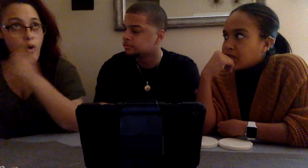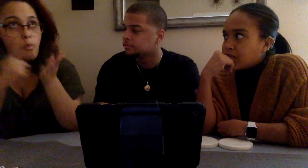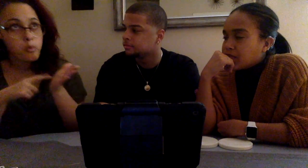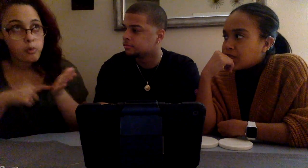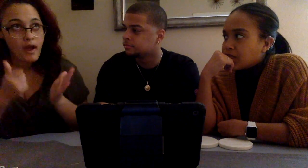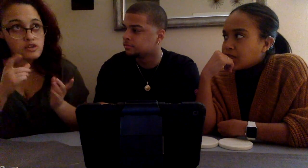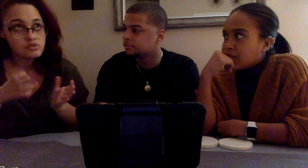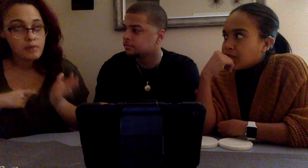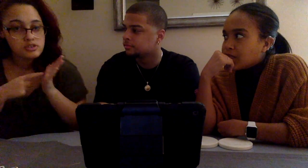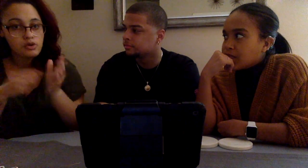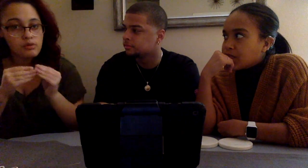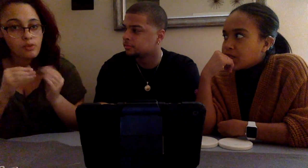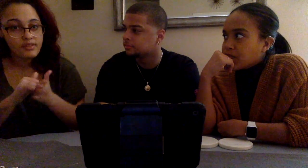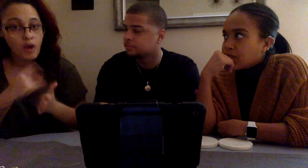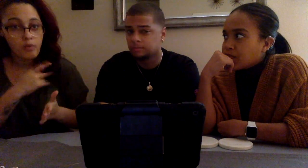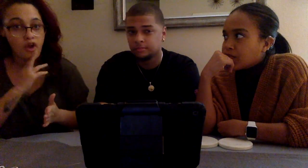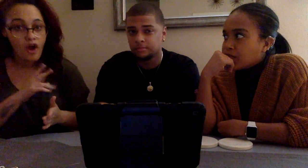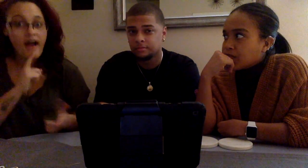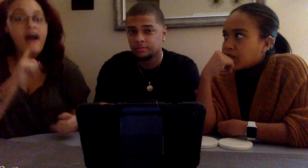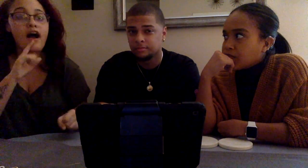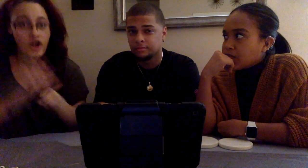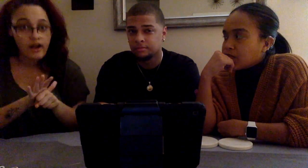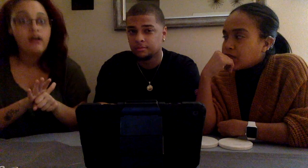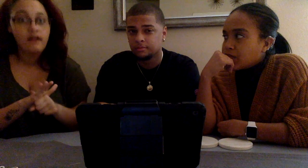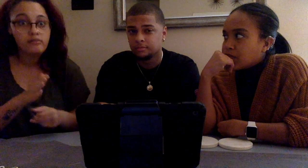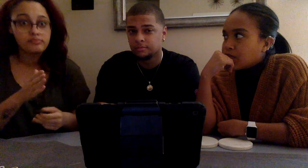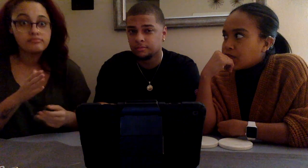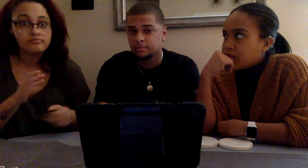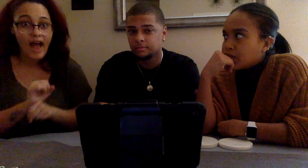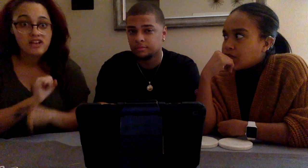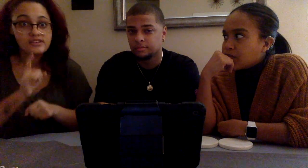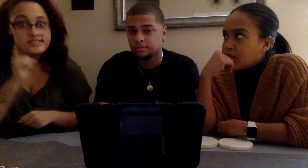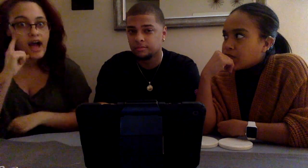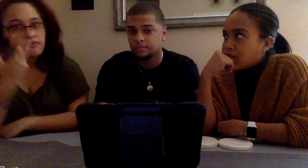What else of how do you want us to show you that we are actually DEAF?